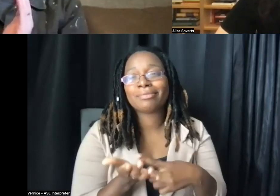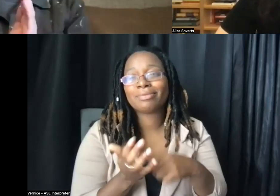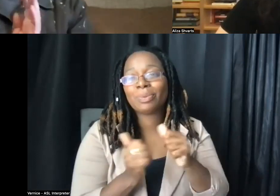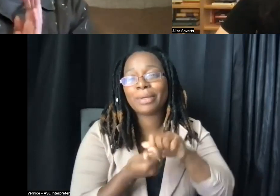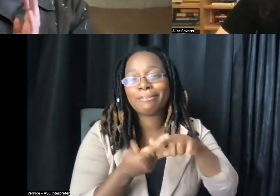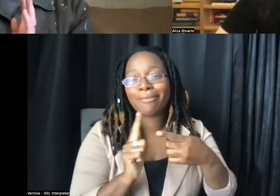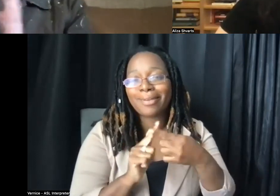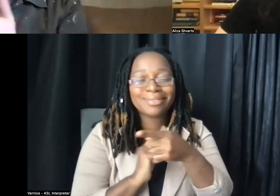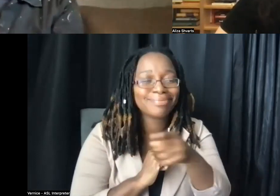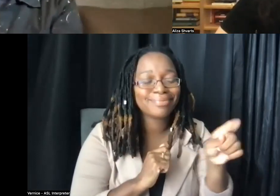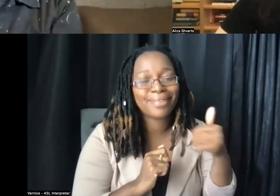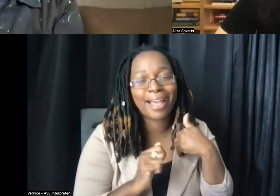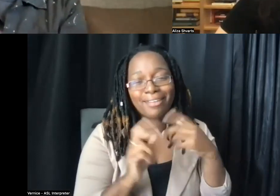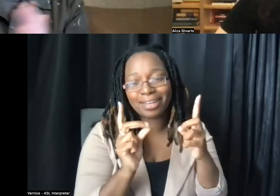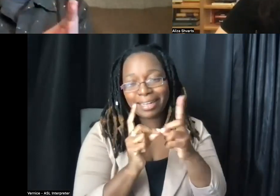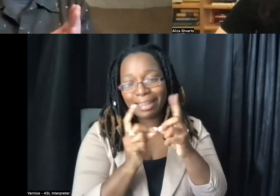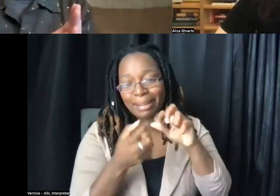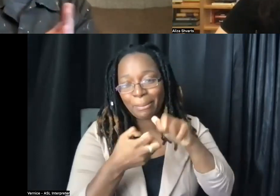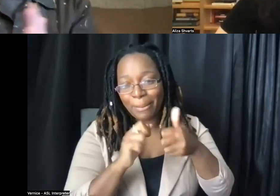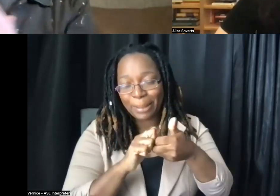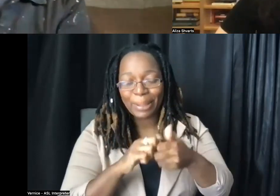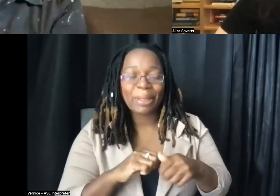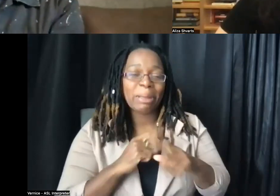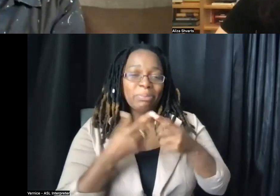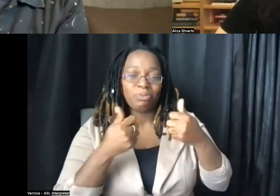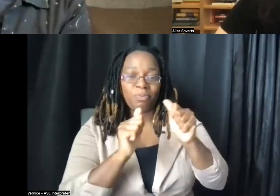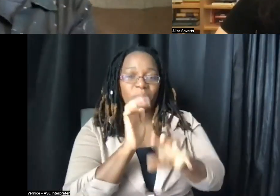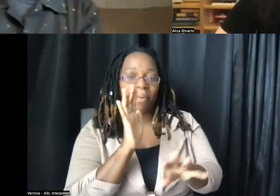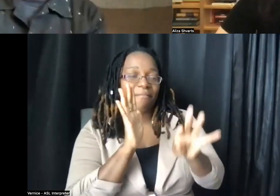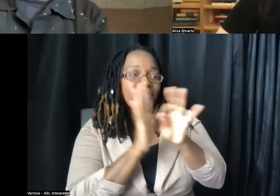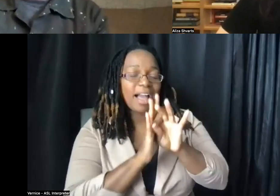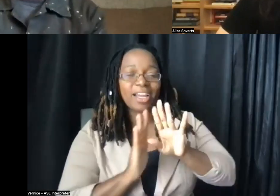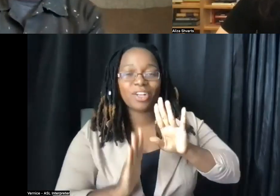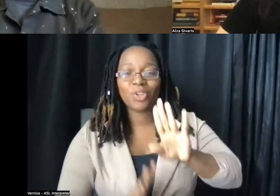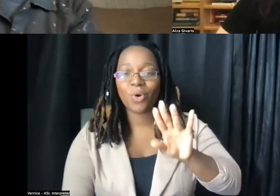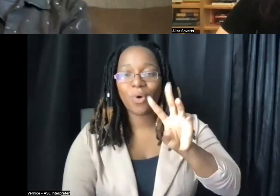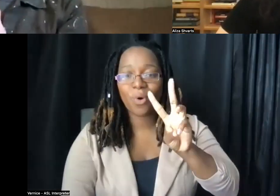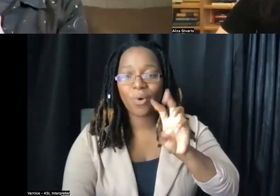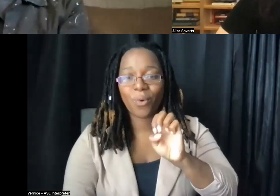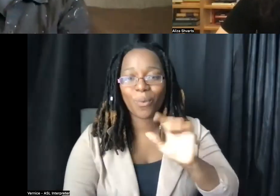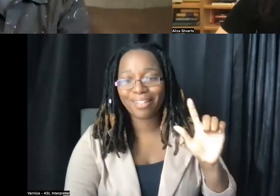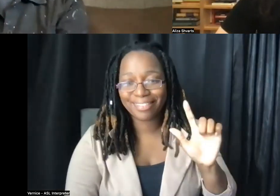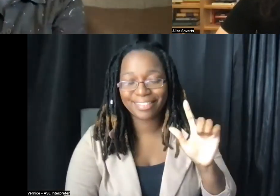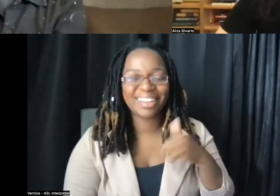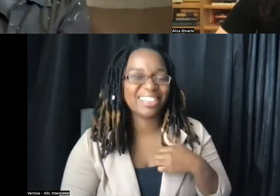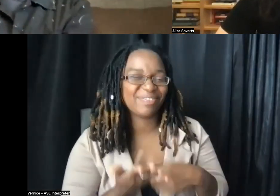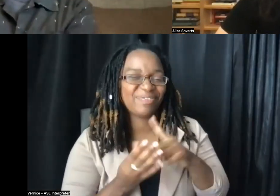And one of the things that I talk about with friends who are having dating problems is, is finding your well.